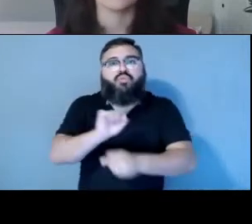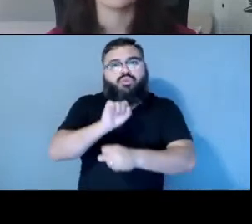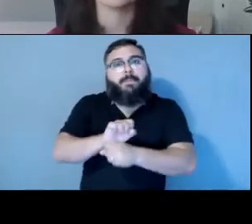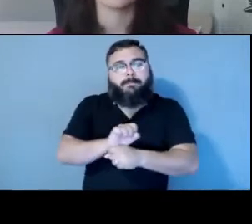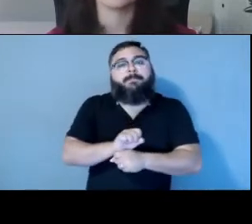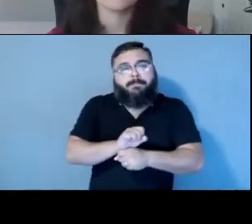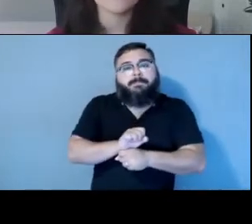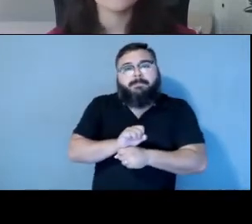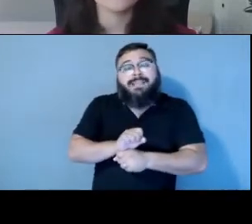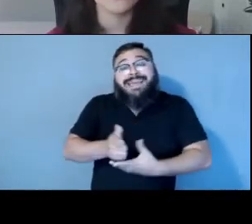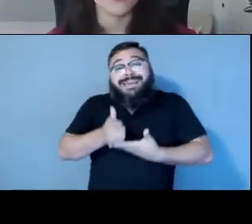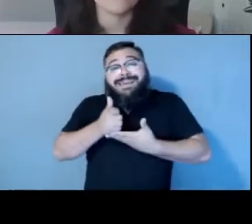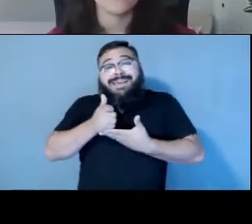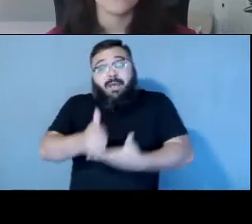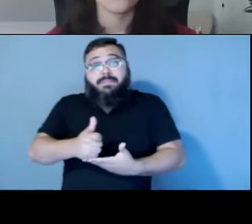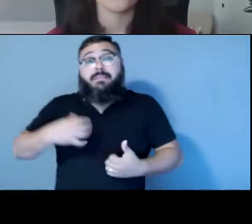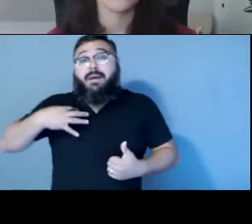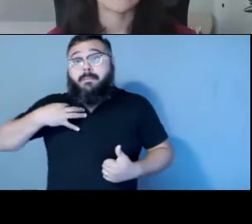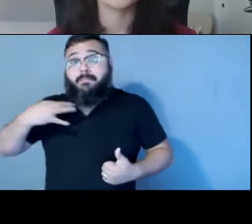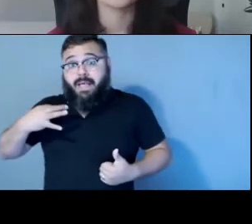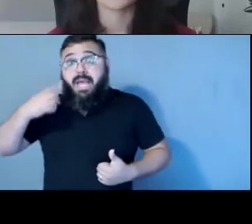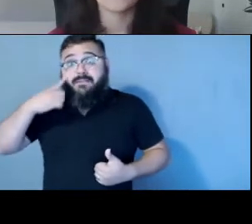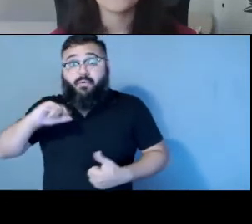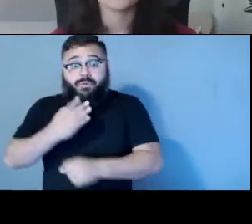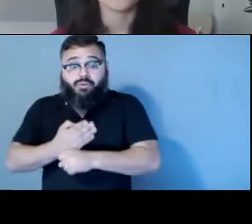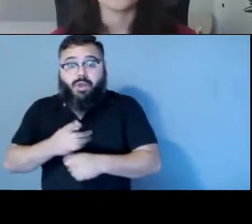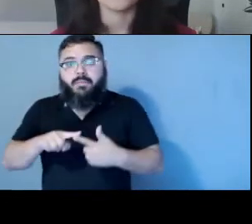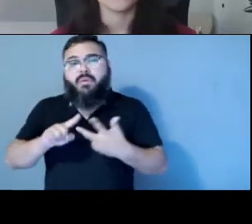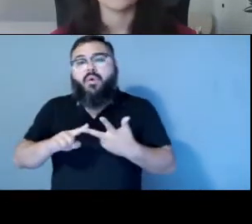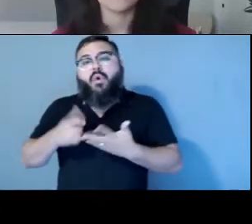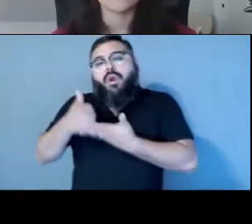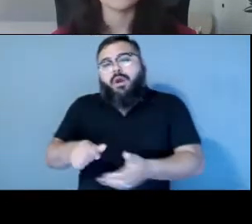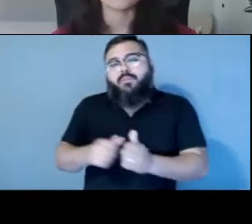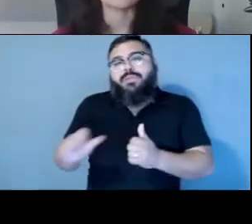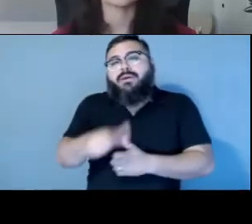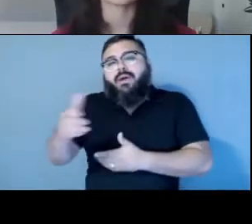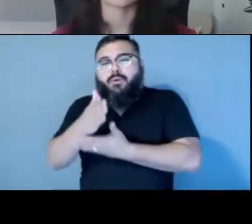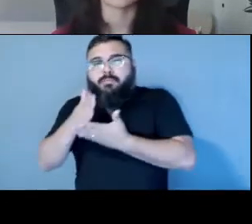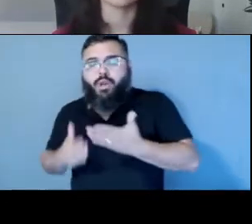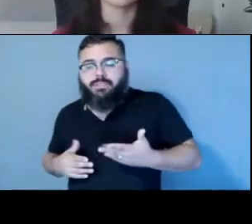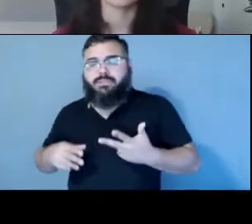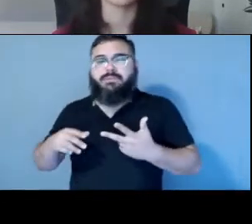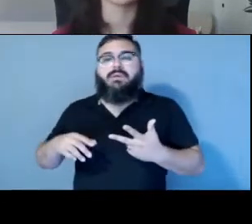help them apply for the job or help with other parts of the job. And what that means is I have here examples